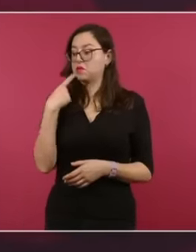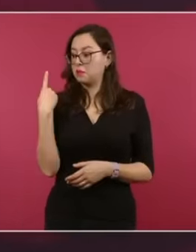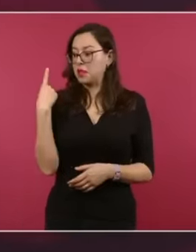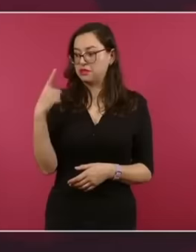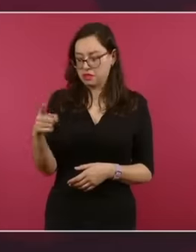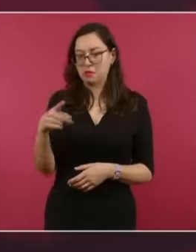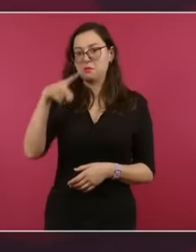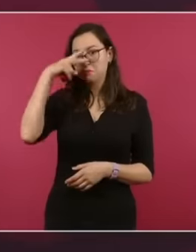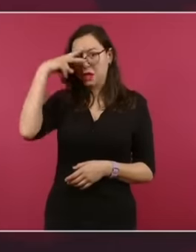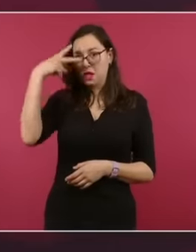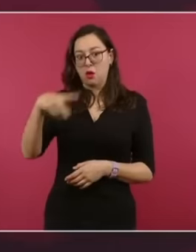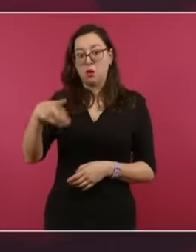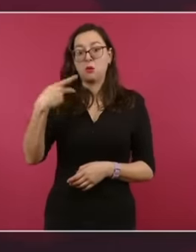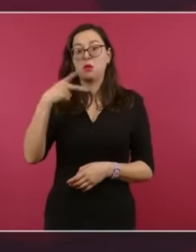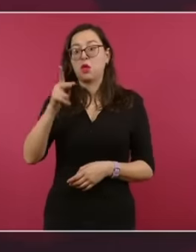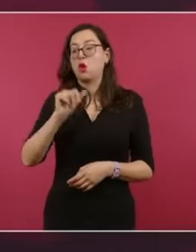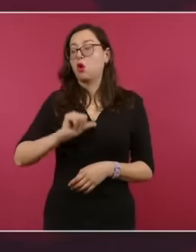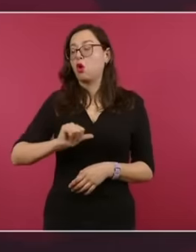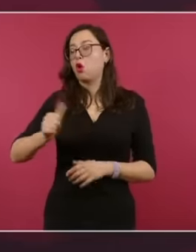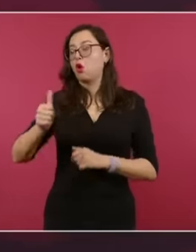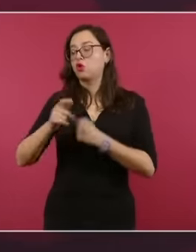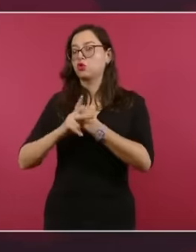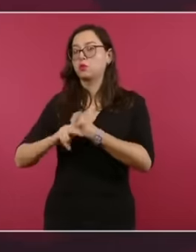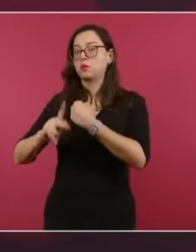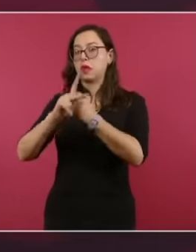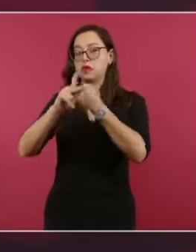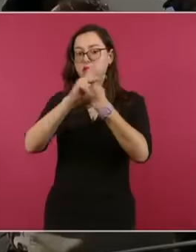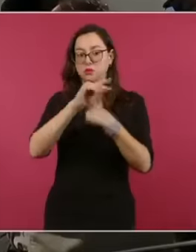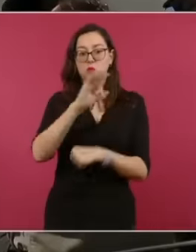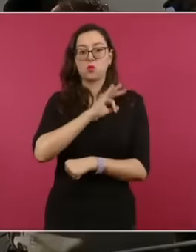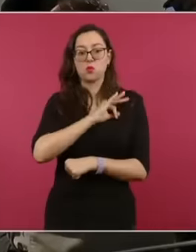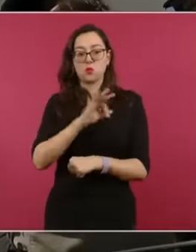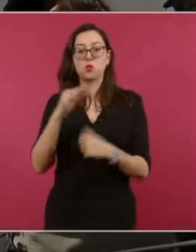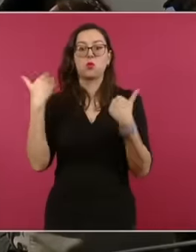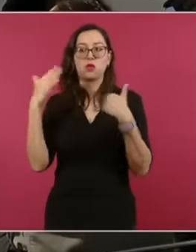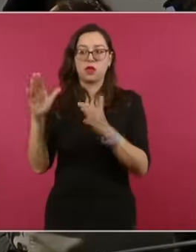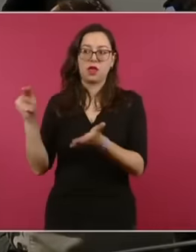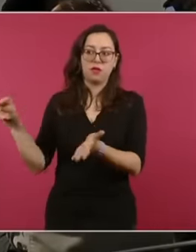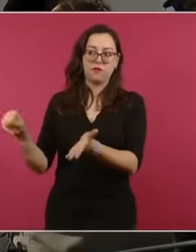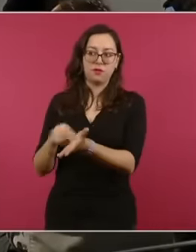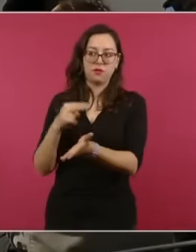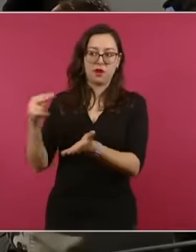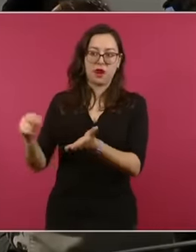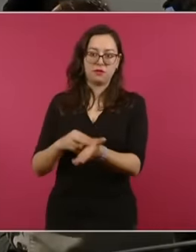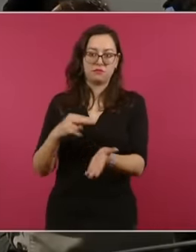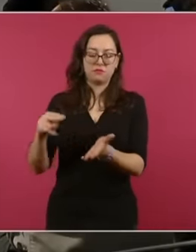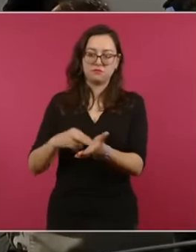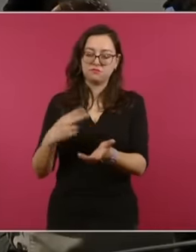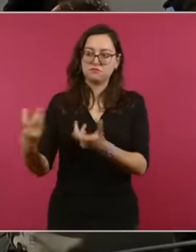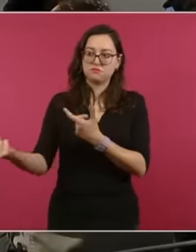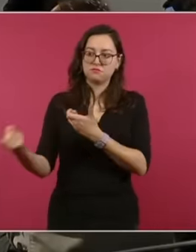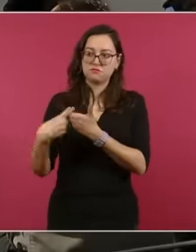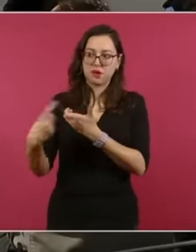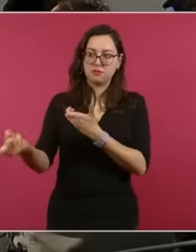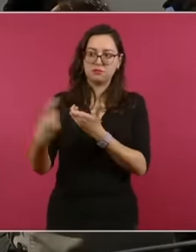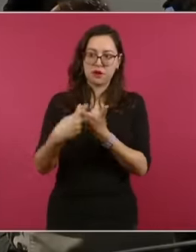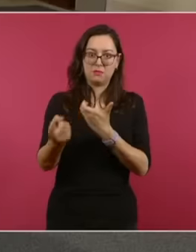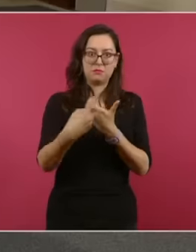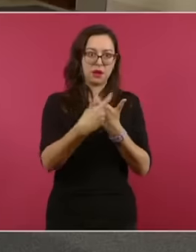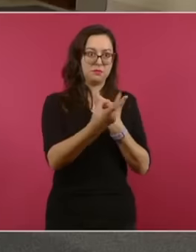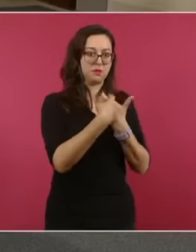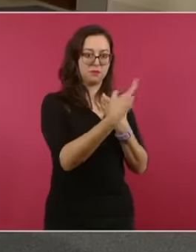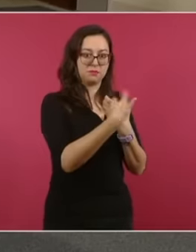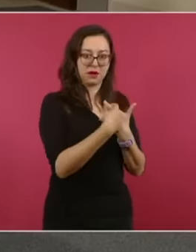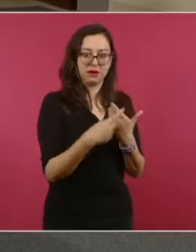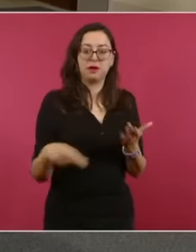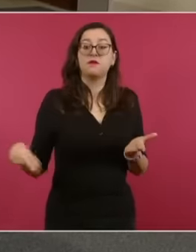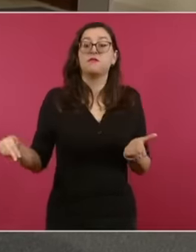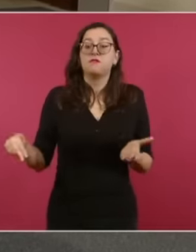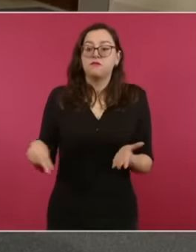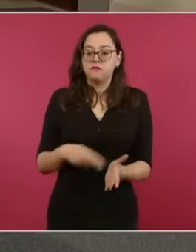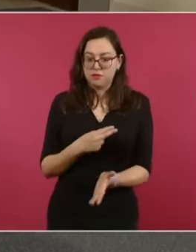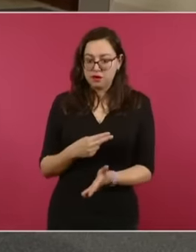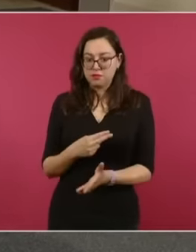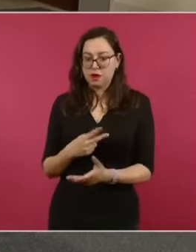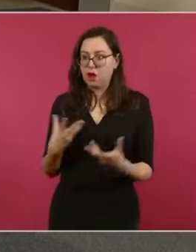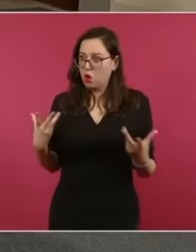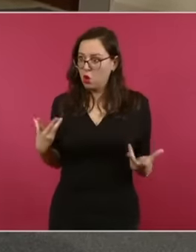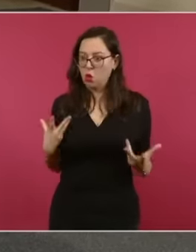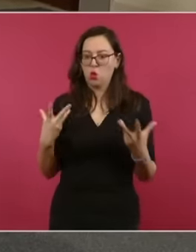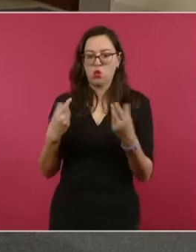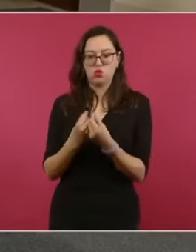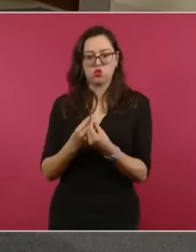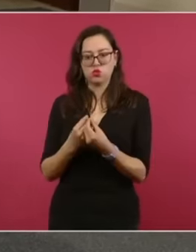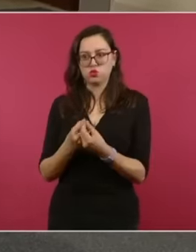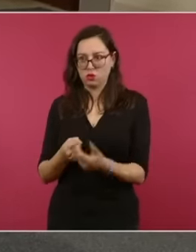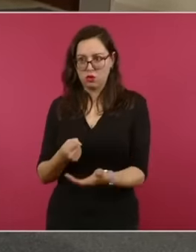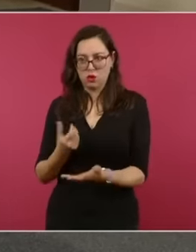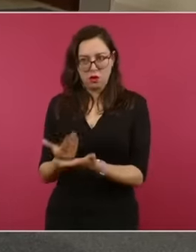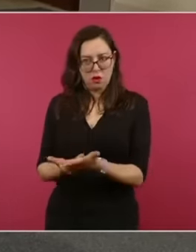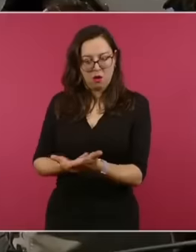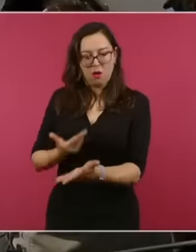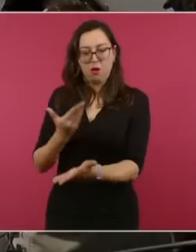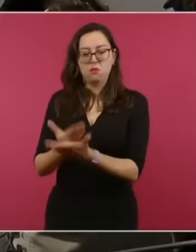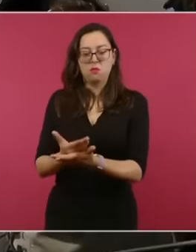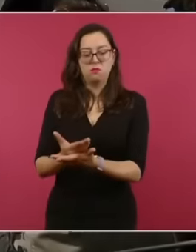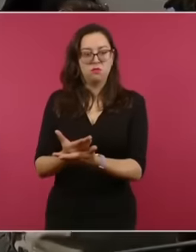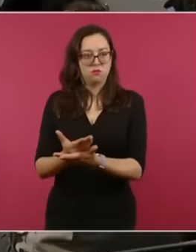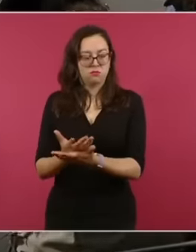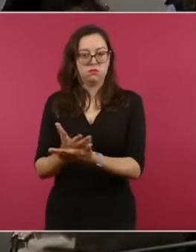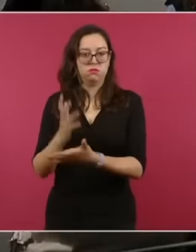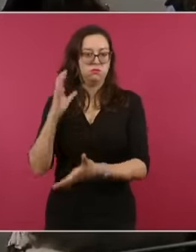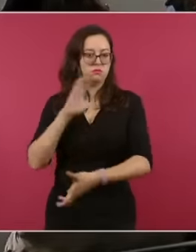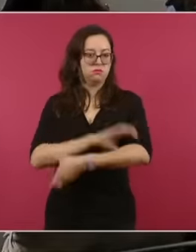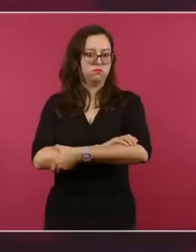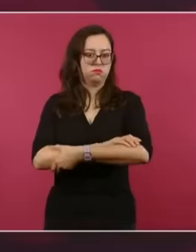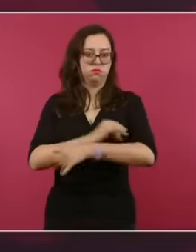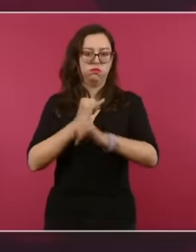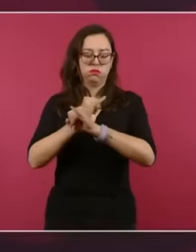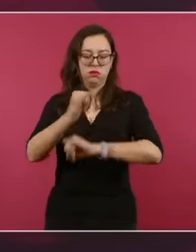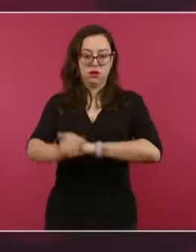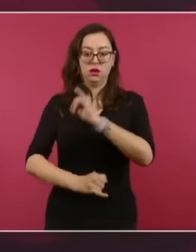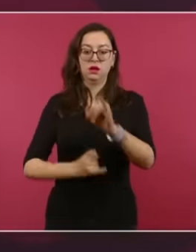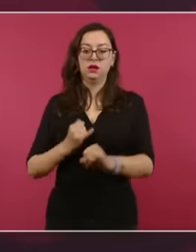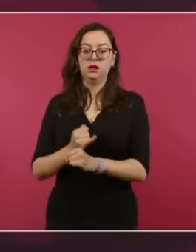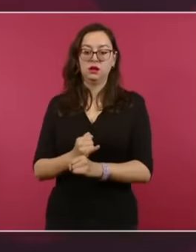eh this complaint How can they join to seek international solidarity because it is